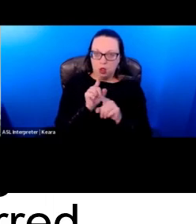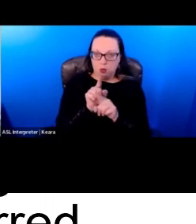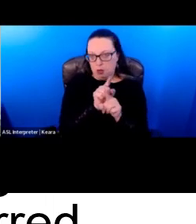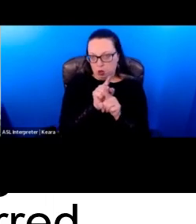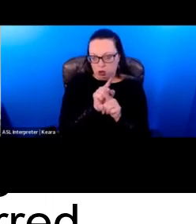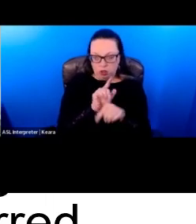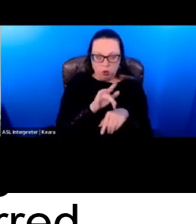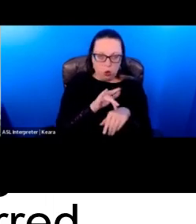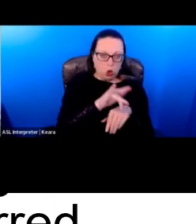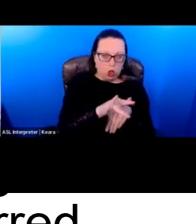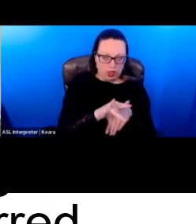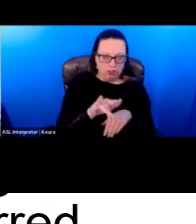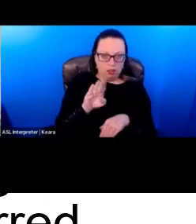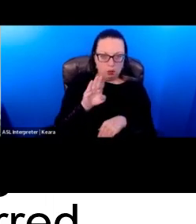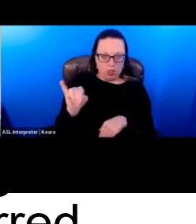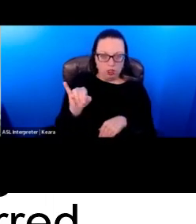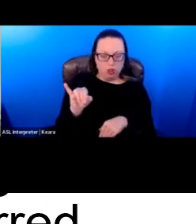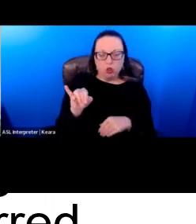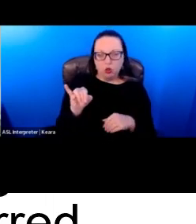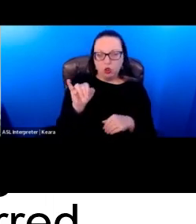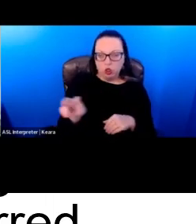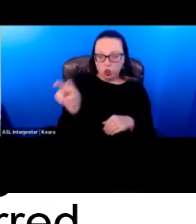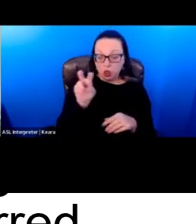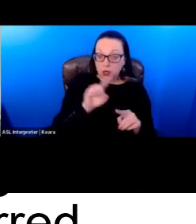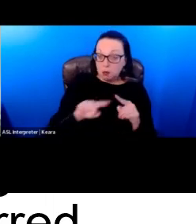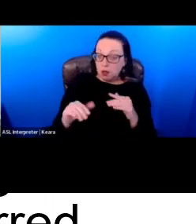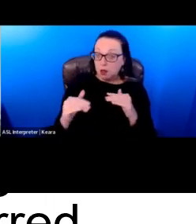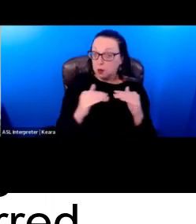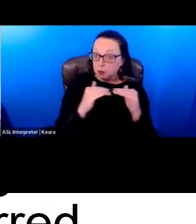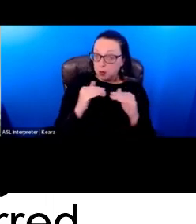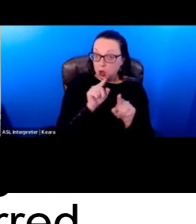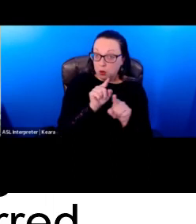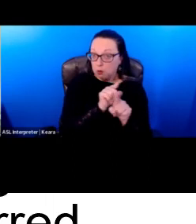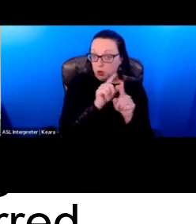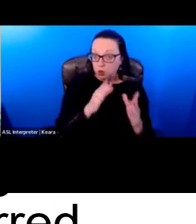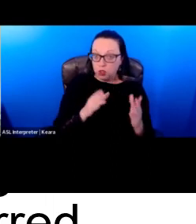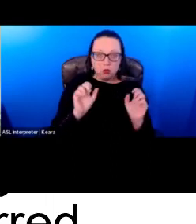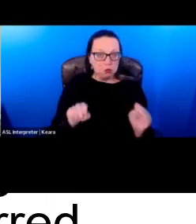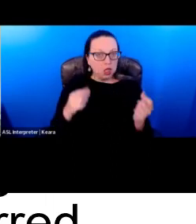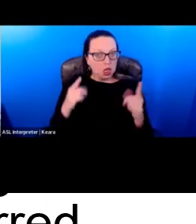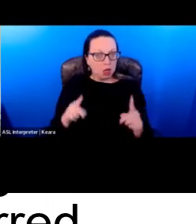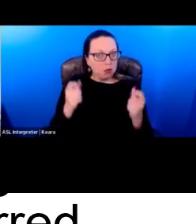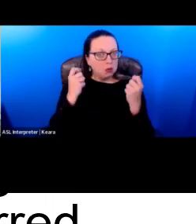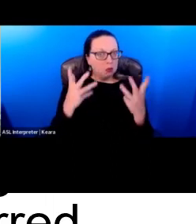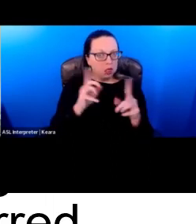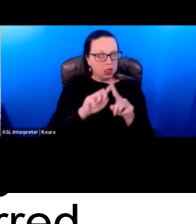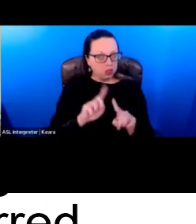injury journey. But peer mentoring can happen at many stages. I mentioned that my mentor did not work for me early